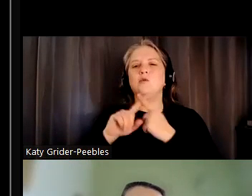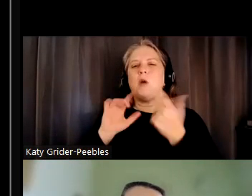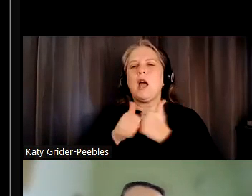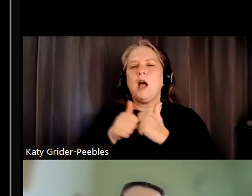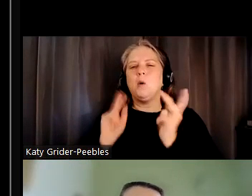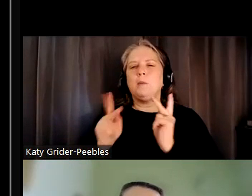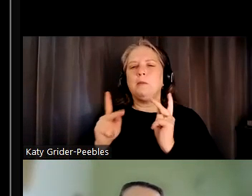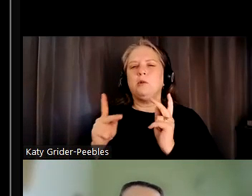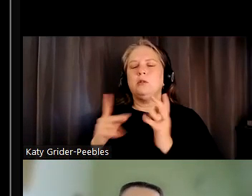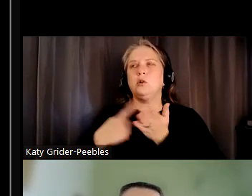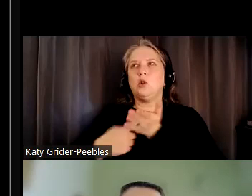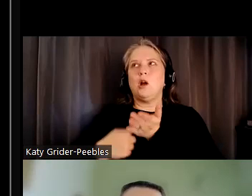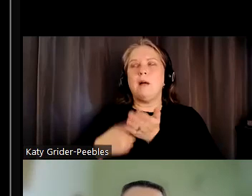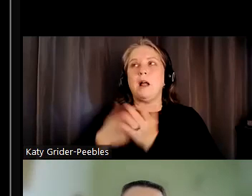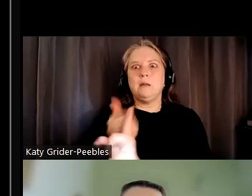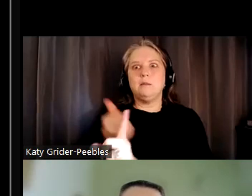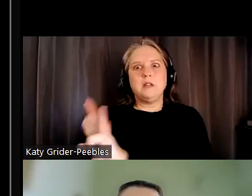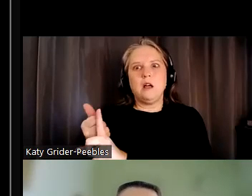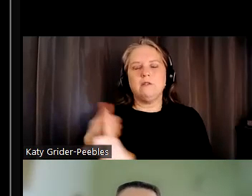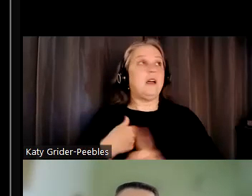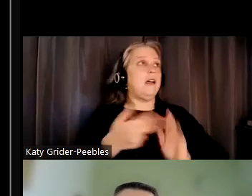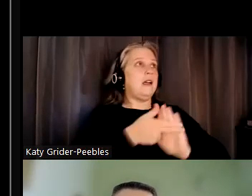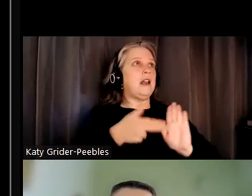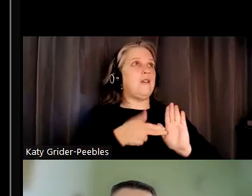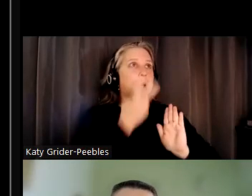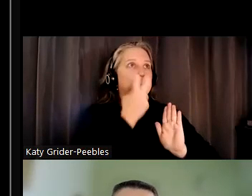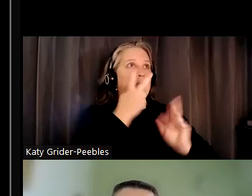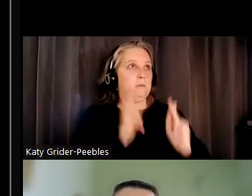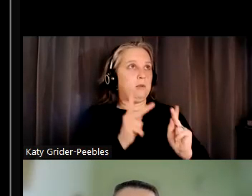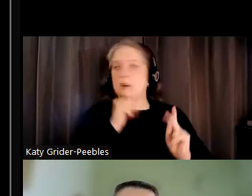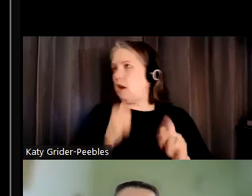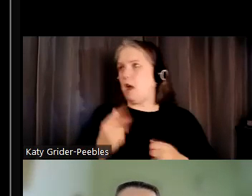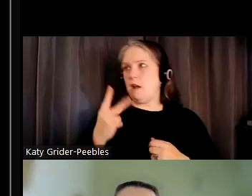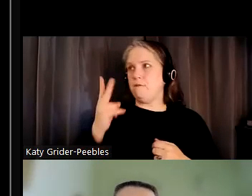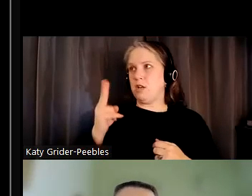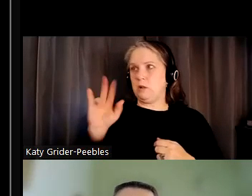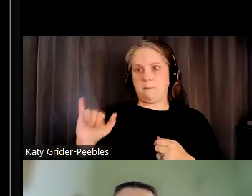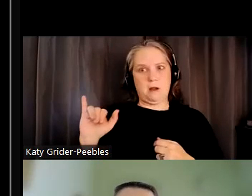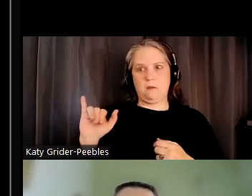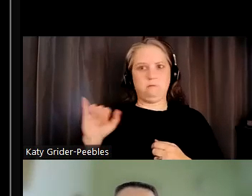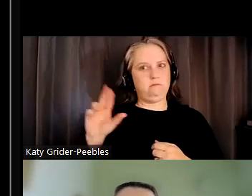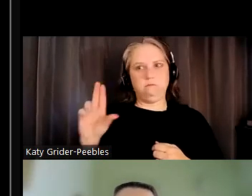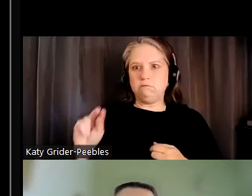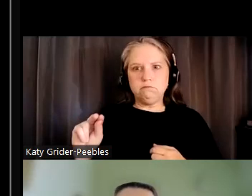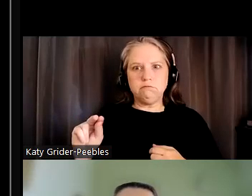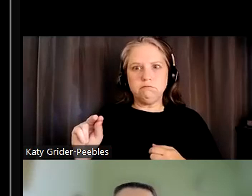I identify as a blind person, not a person with a visual impairment. Somebody uses person with visual